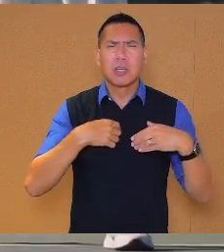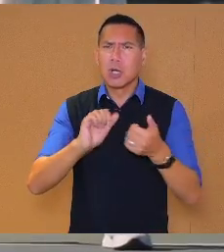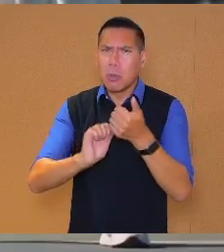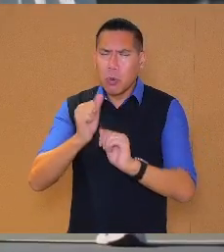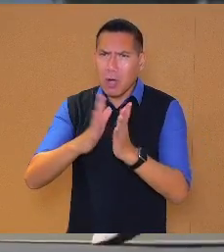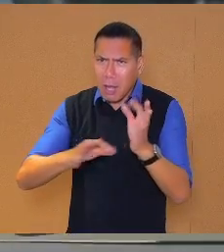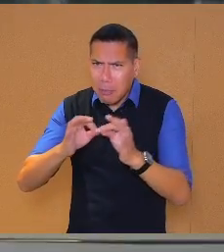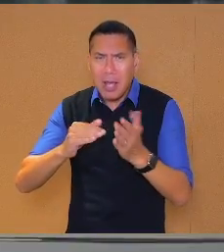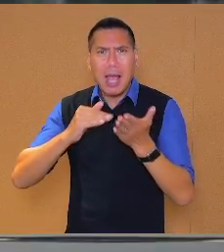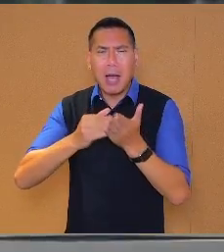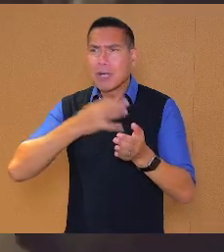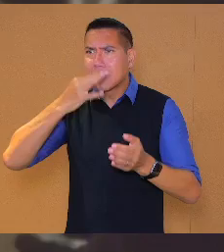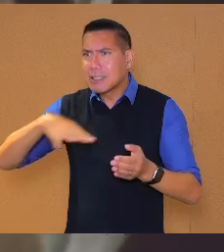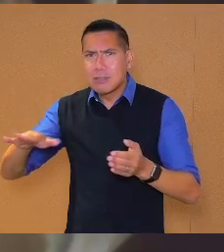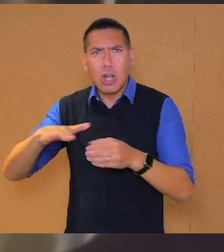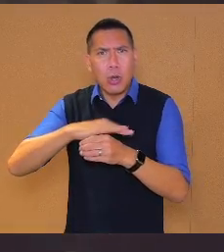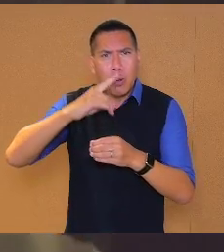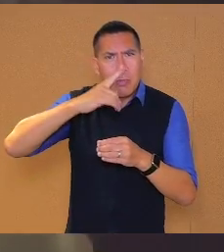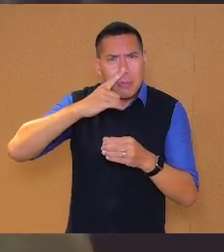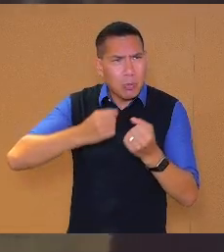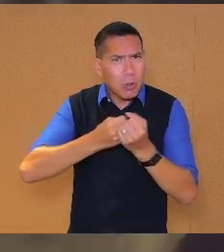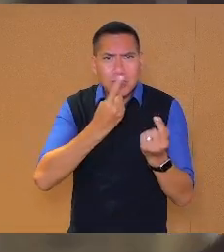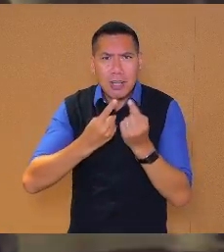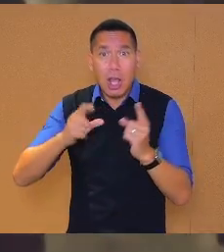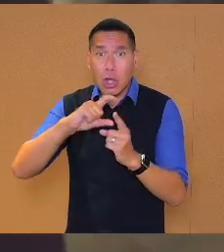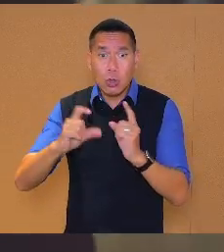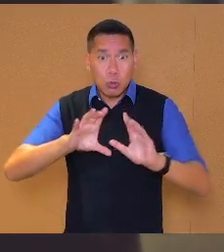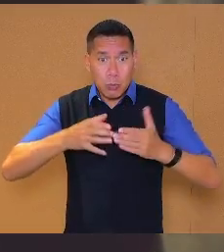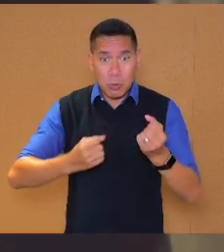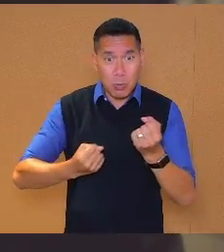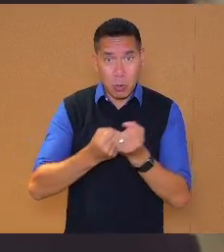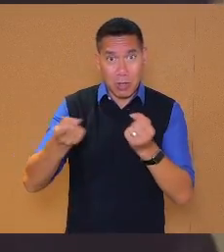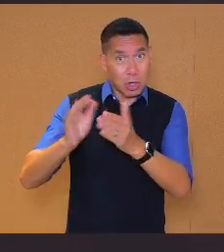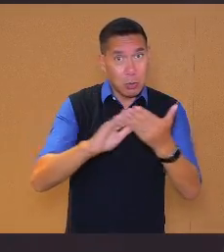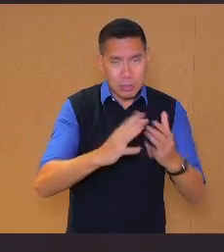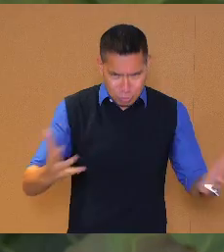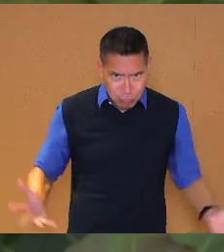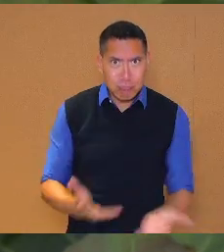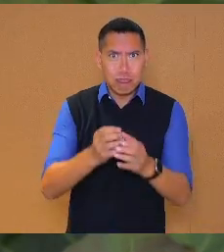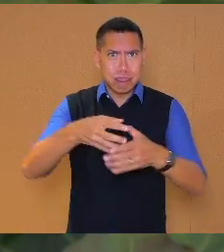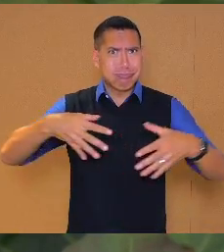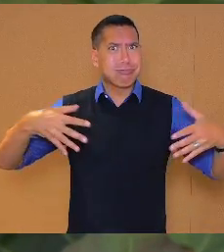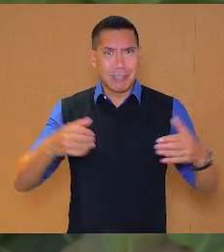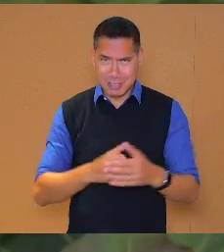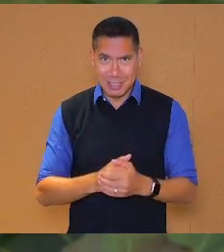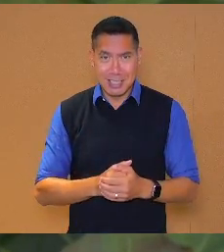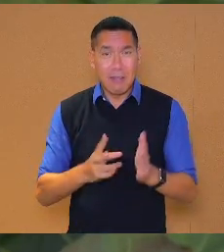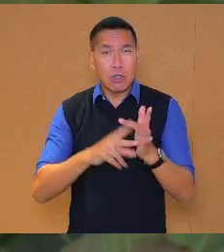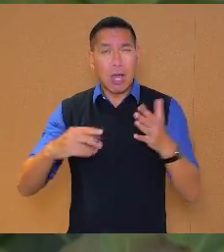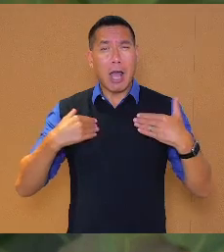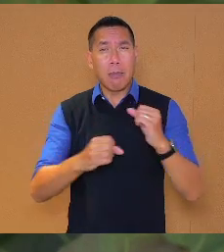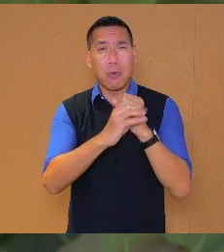and locals connect to one another, to cultural groups